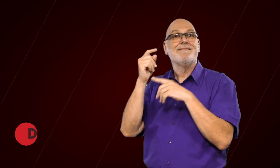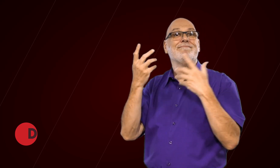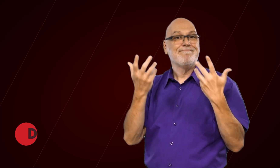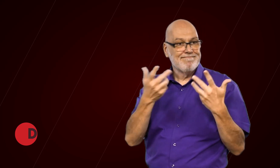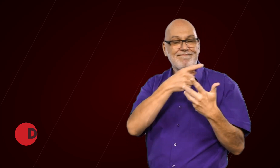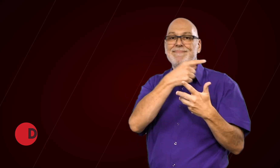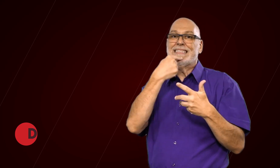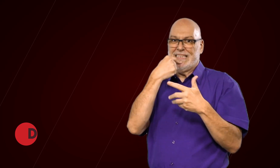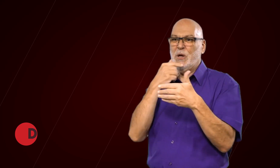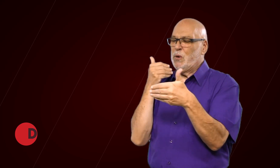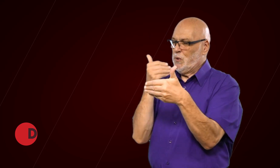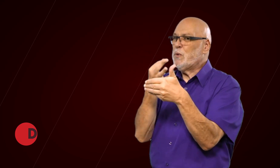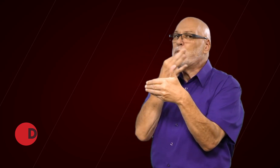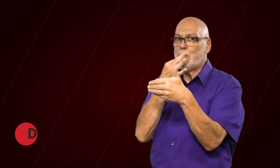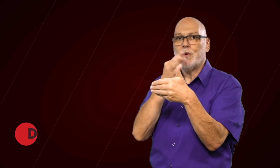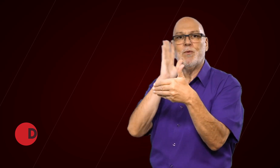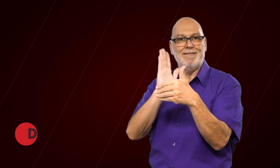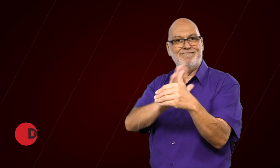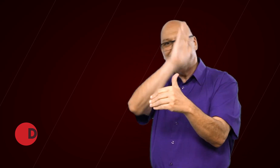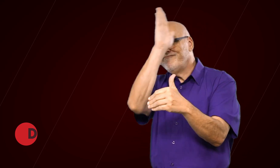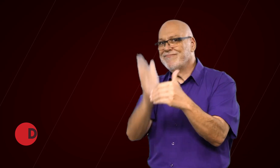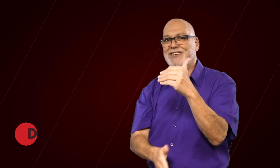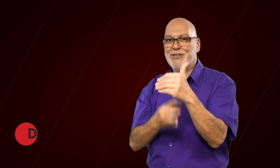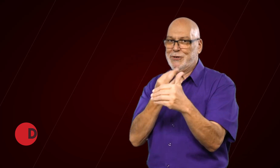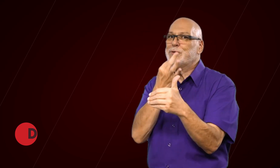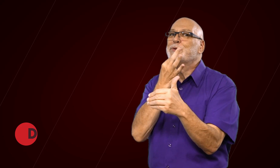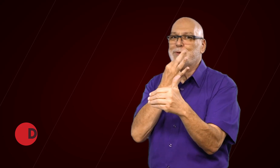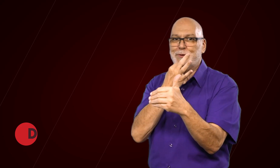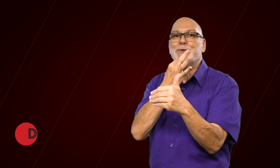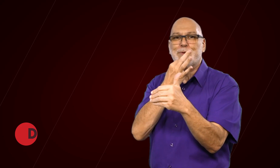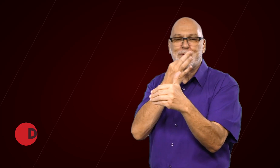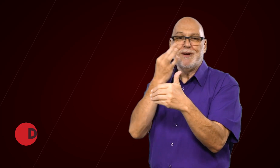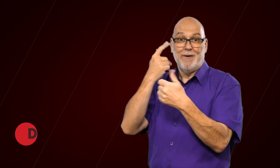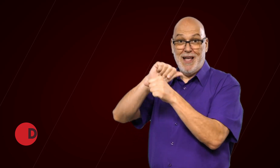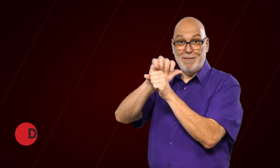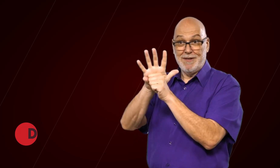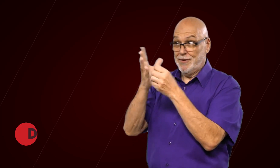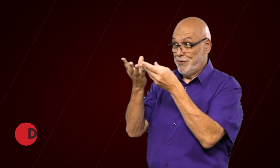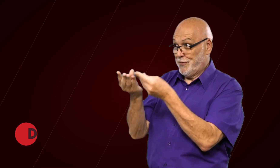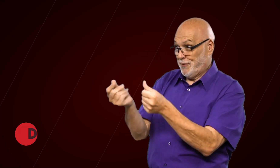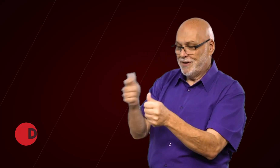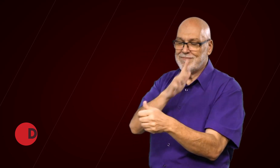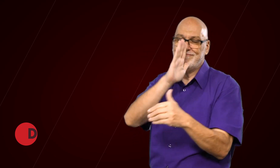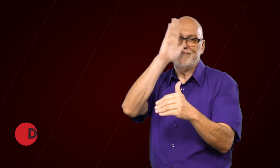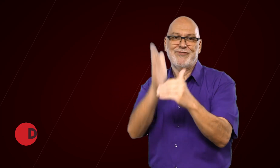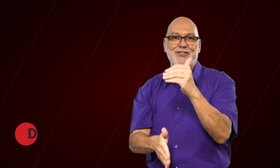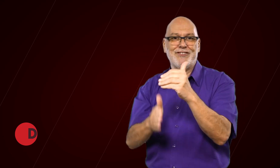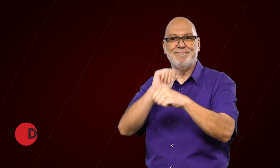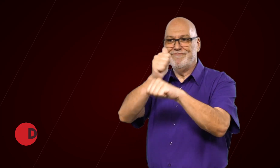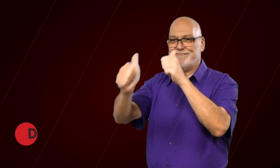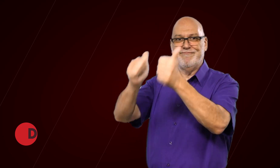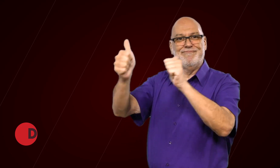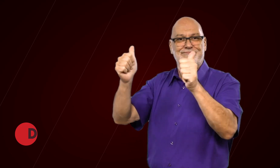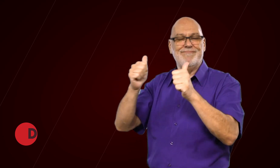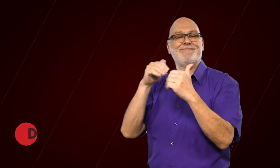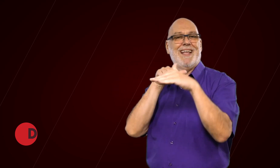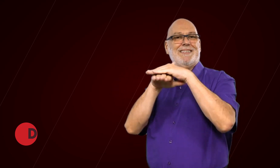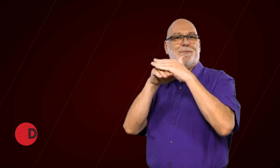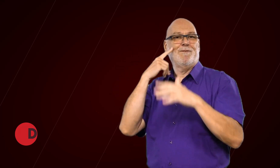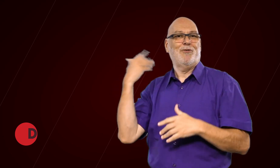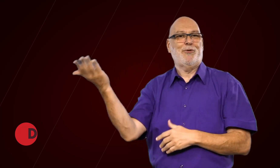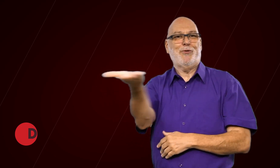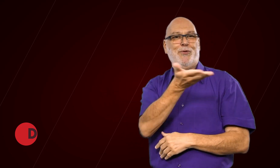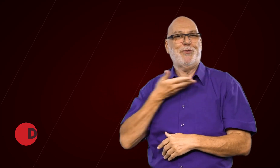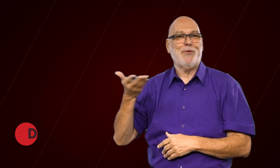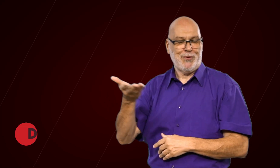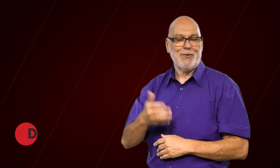audio announcements in visual format, but we are now close to completion.